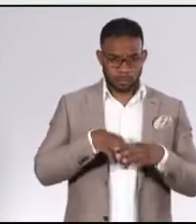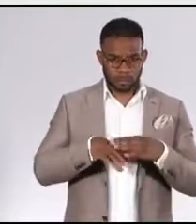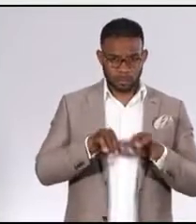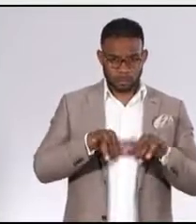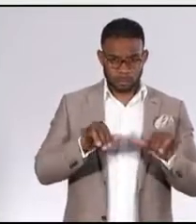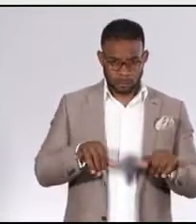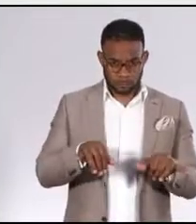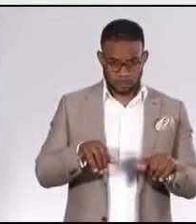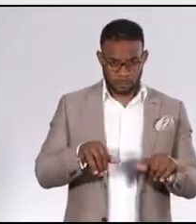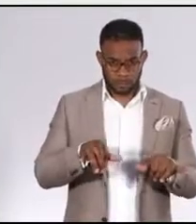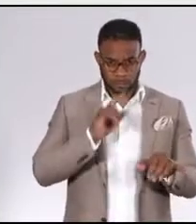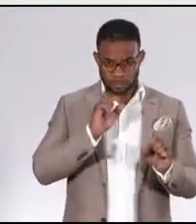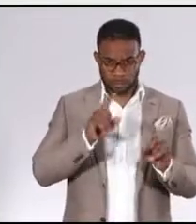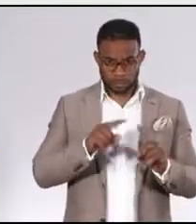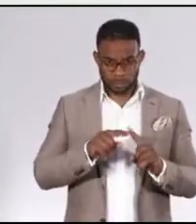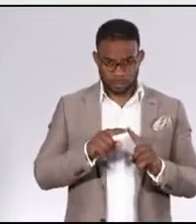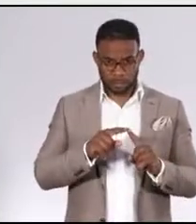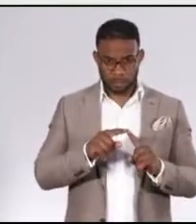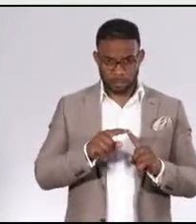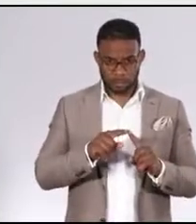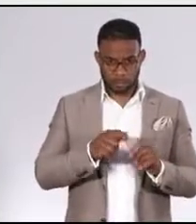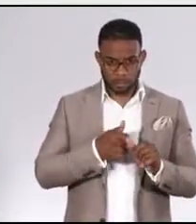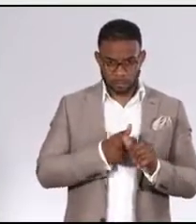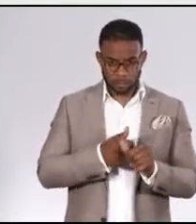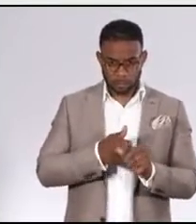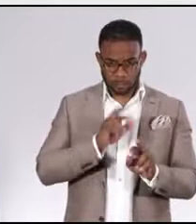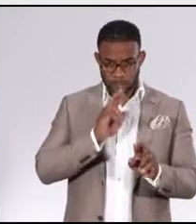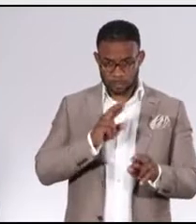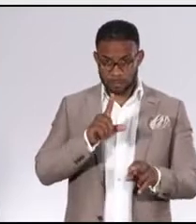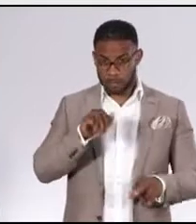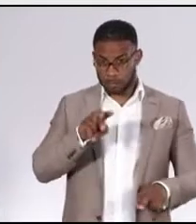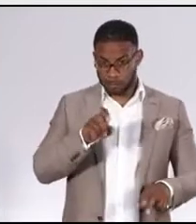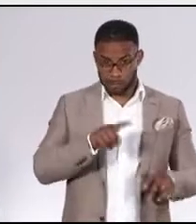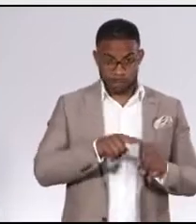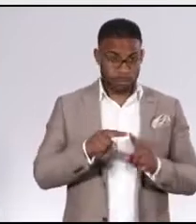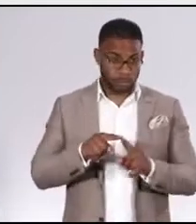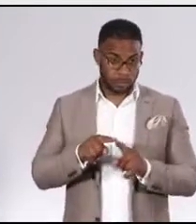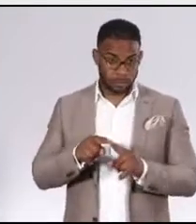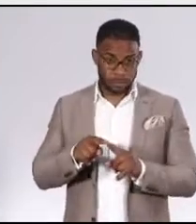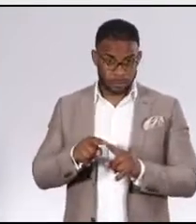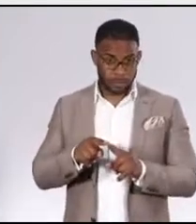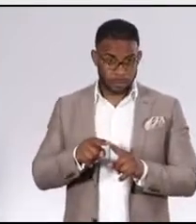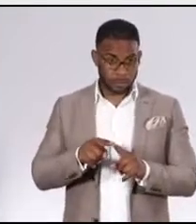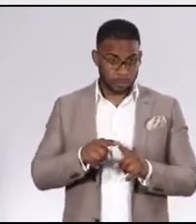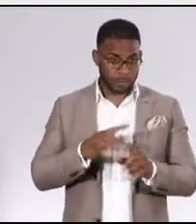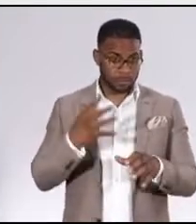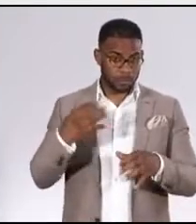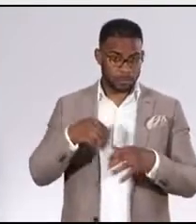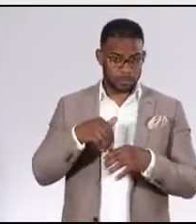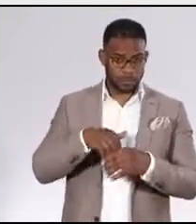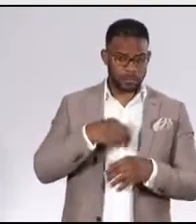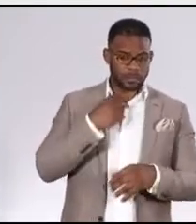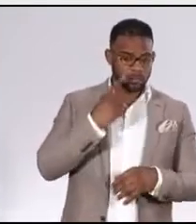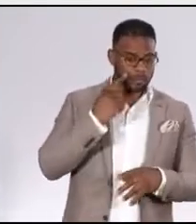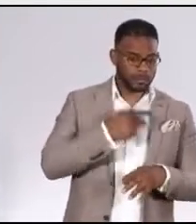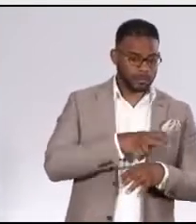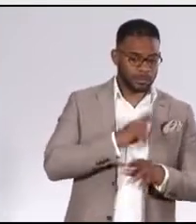will be able to uh track your responses live as well as uh incorporate those into the voice of the patient report. So we wanna